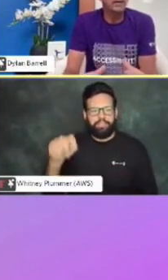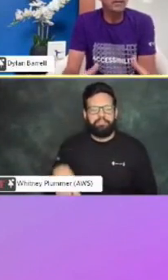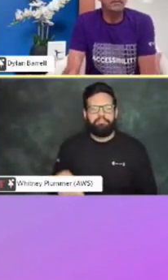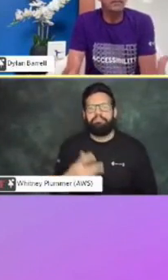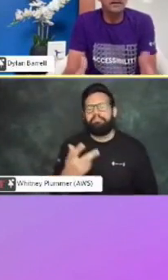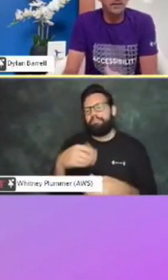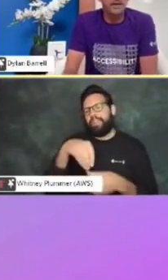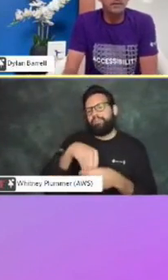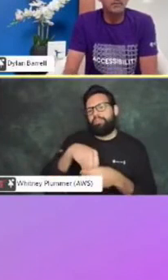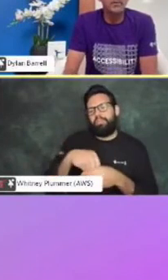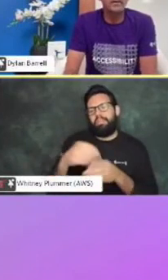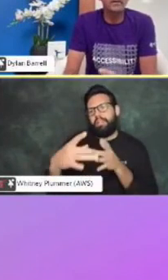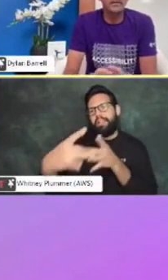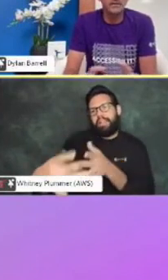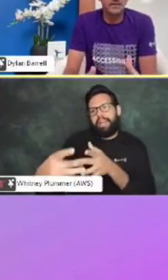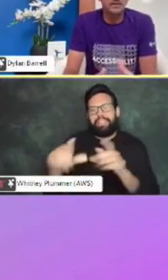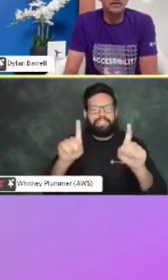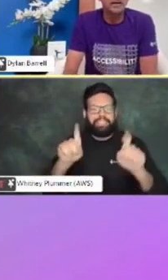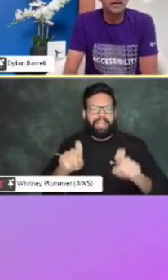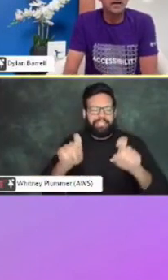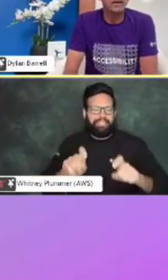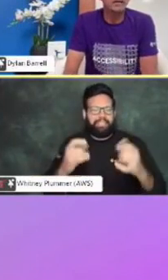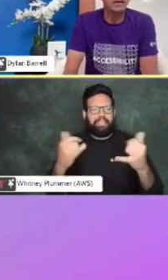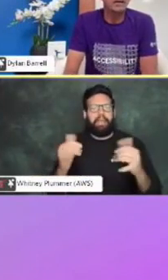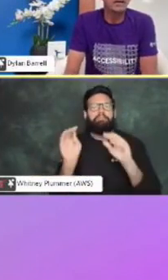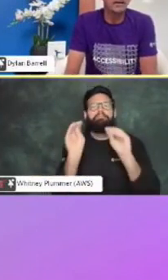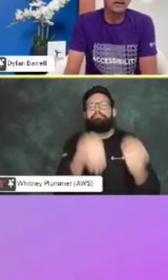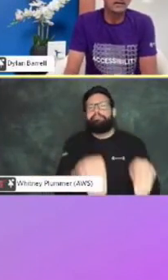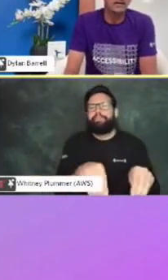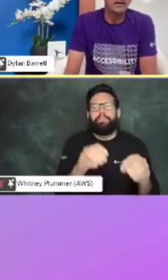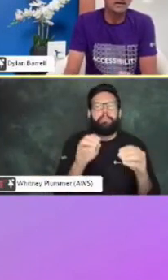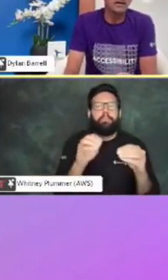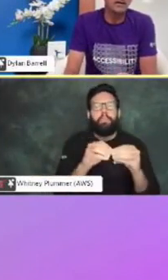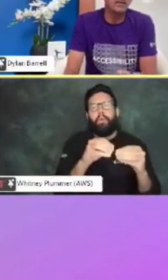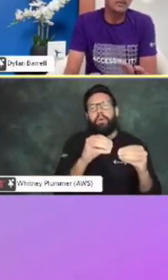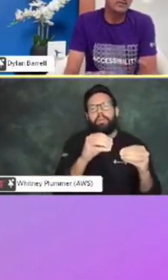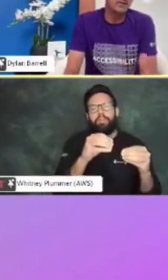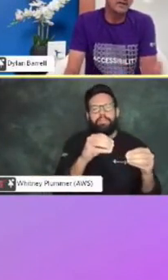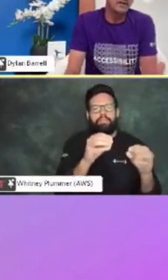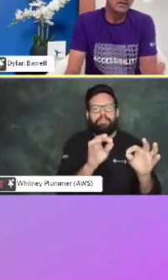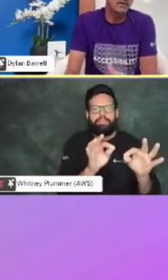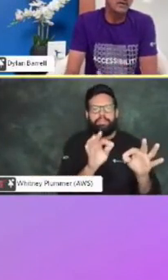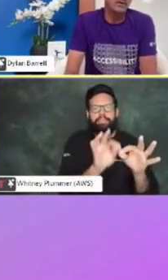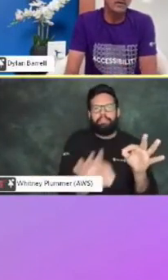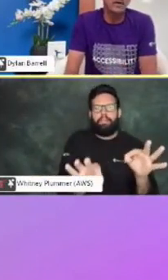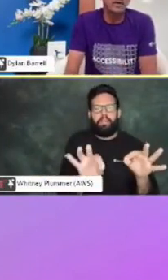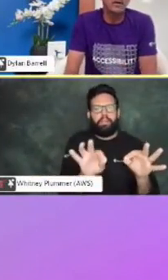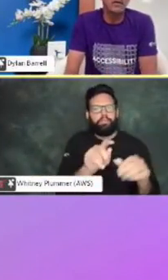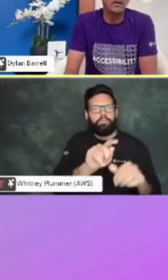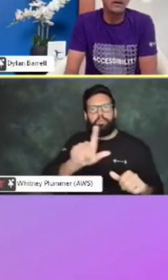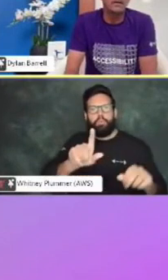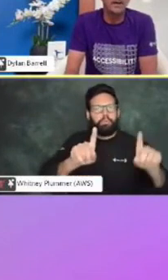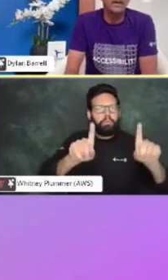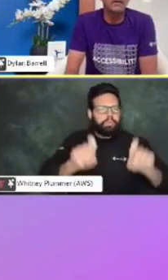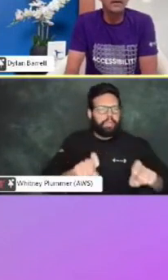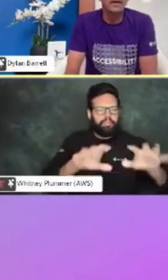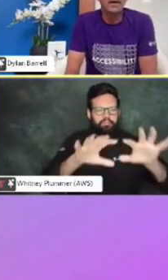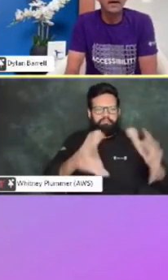in something had made a lot more sense as a single tool to test the structure of a whole page.